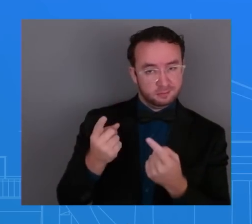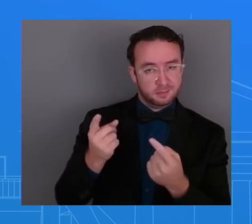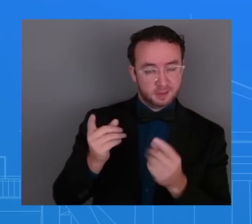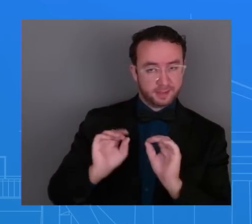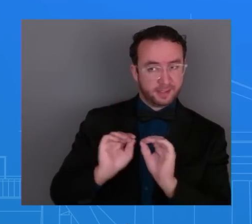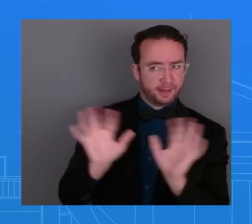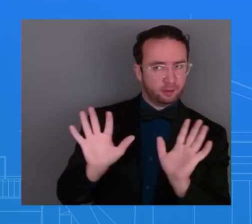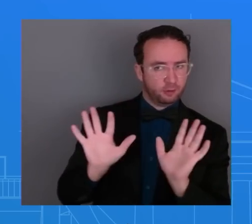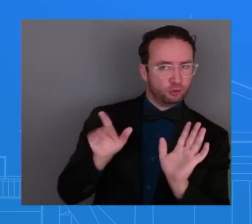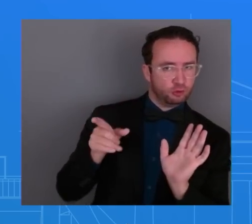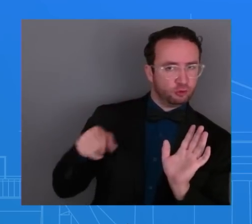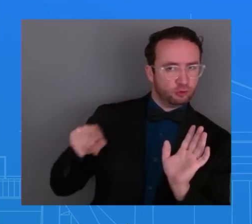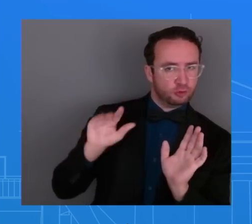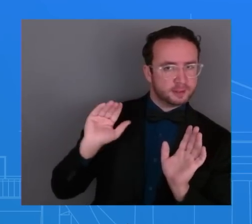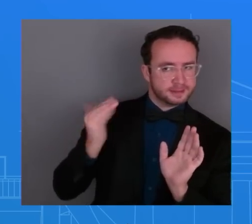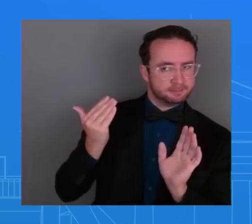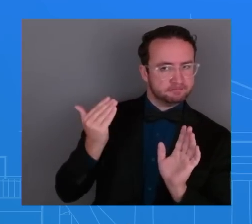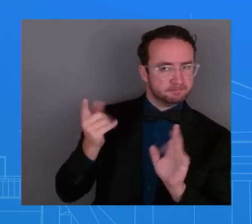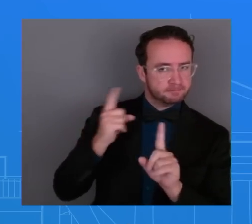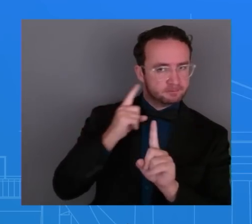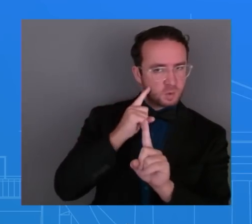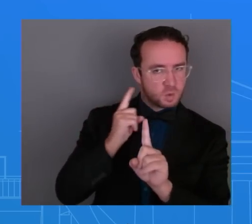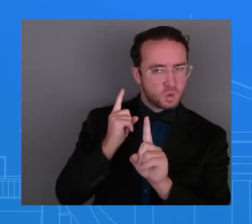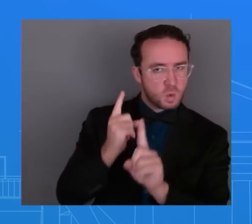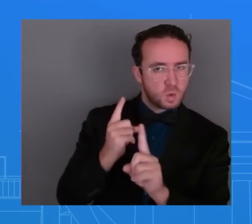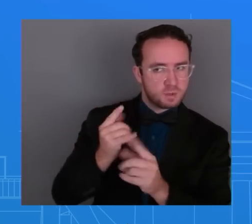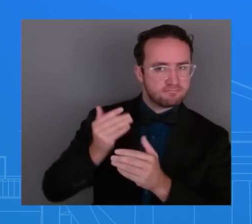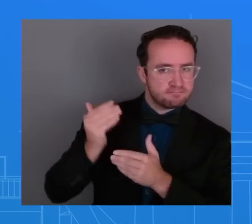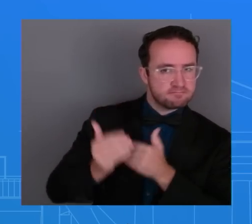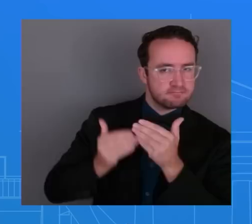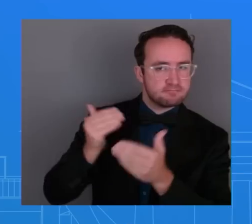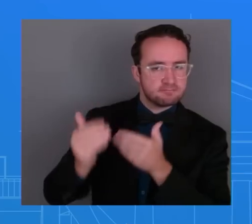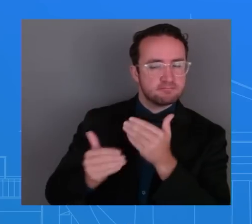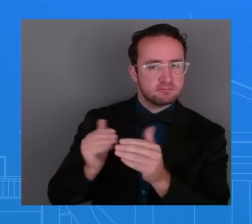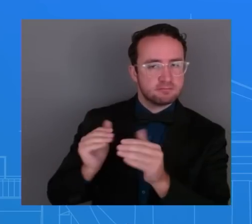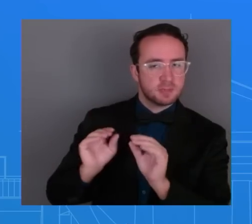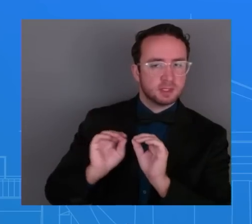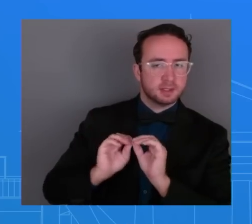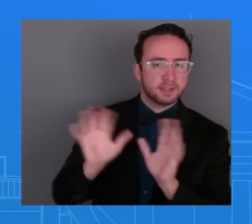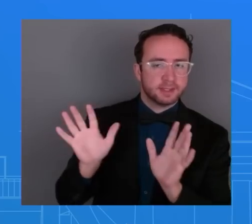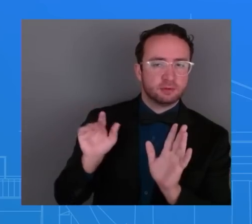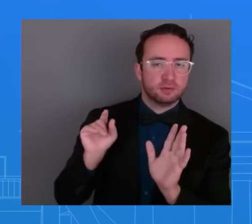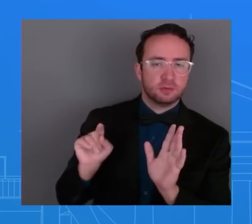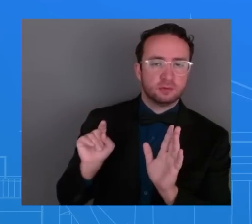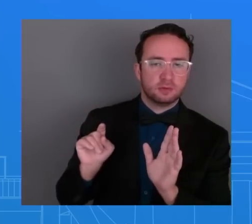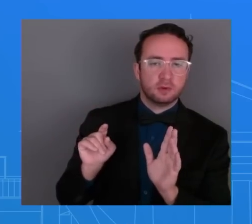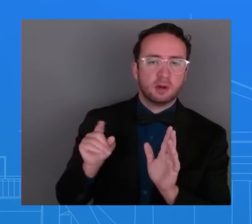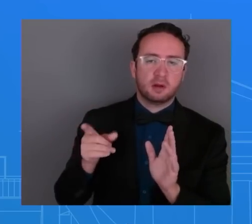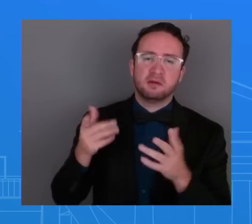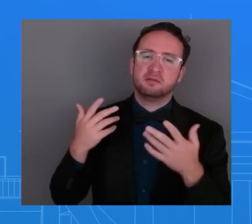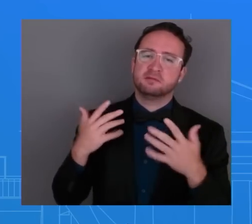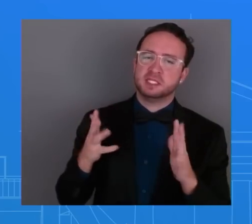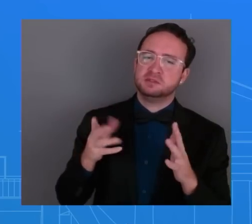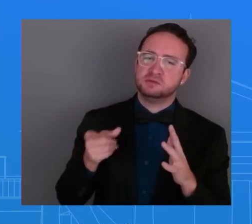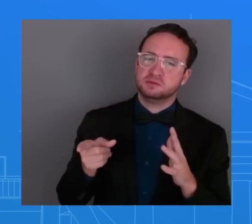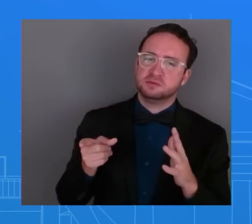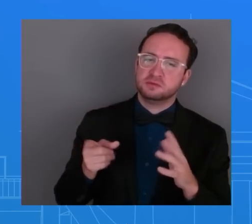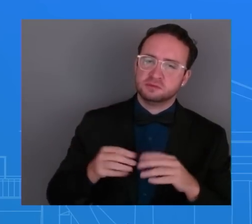as I answered in my answer to one of your colleagues, is certainly the American people. Whether it's national security, domestic,